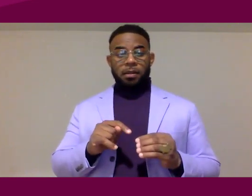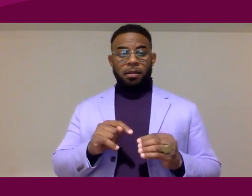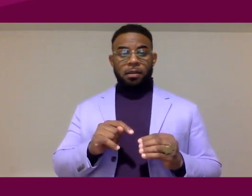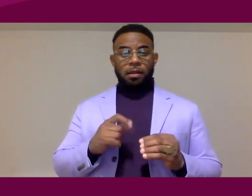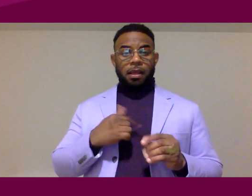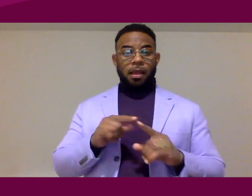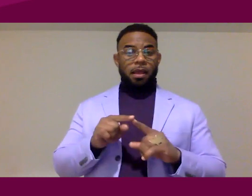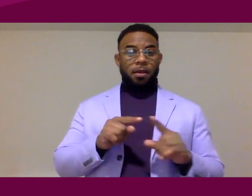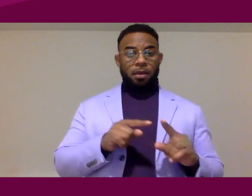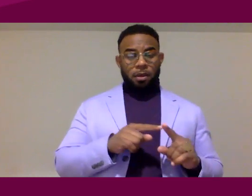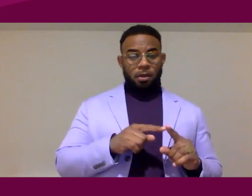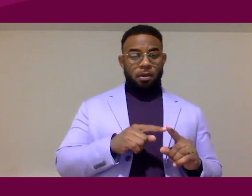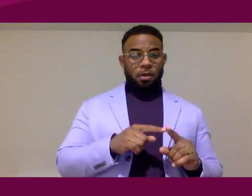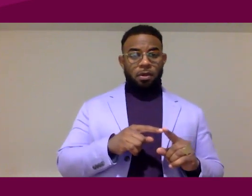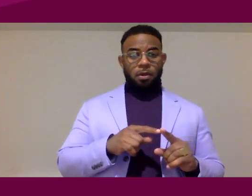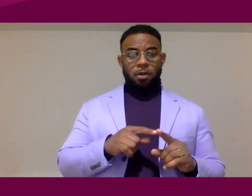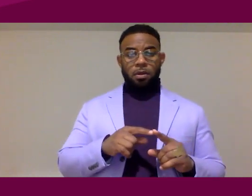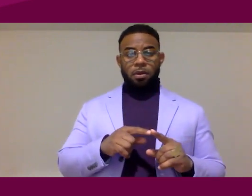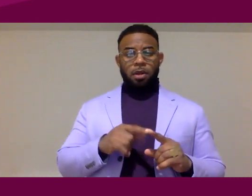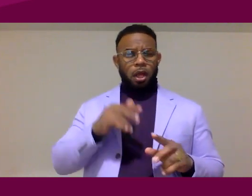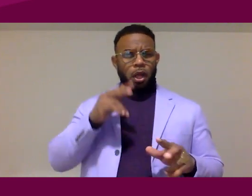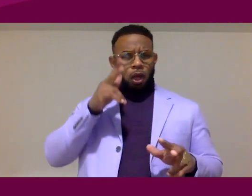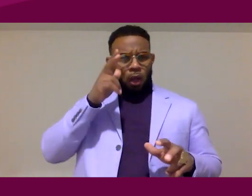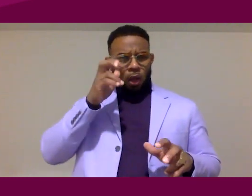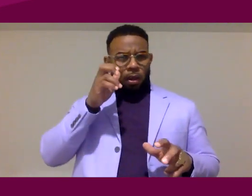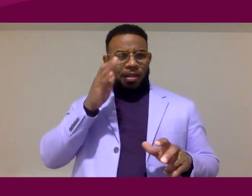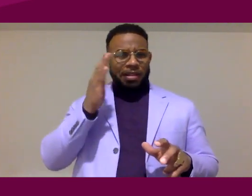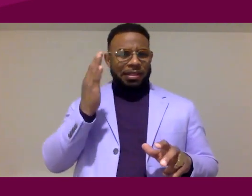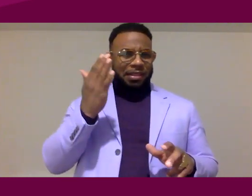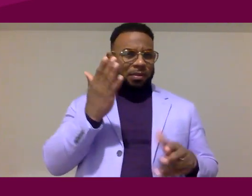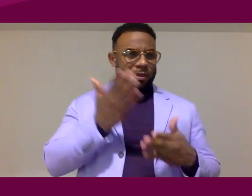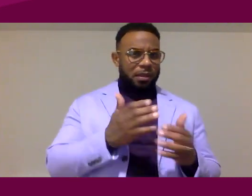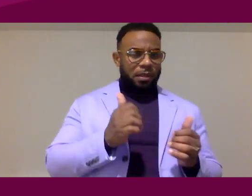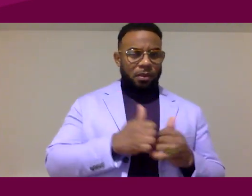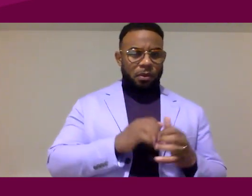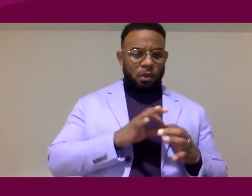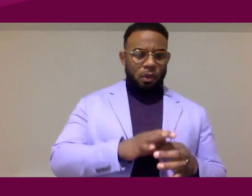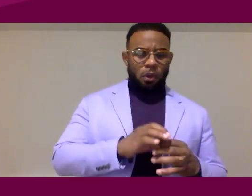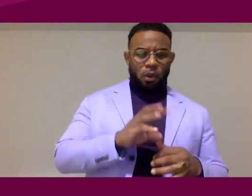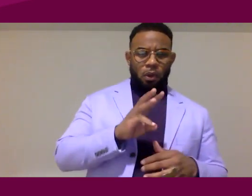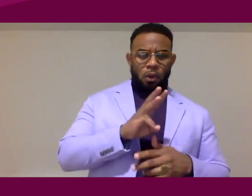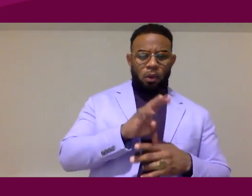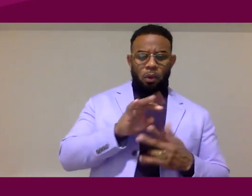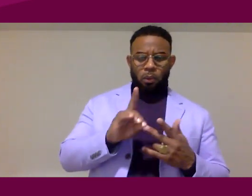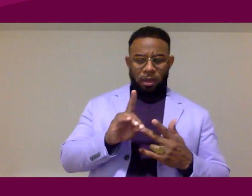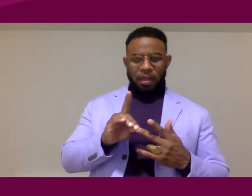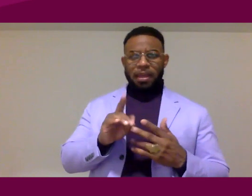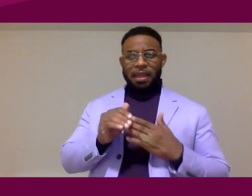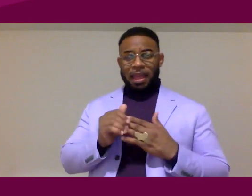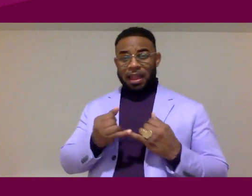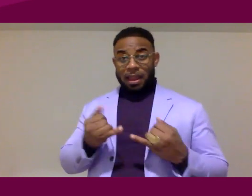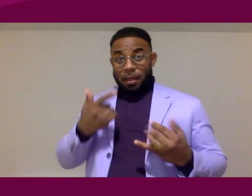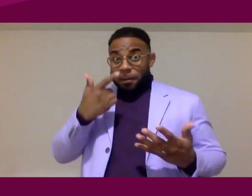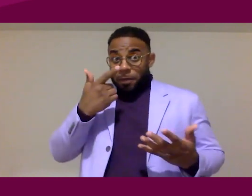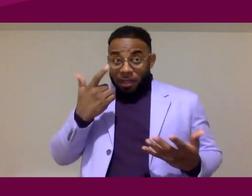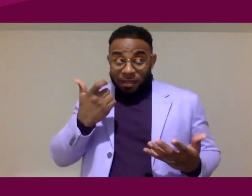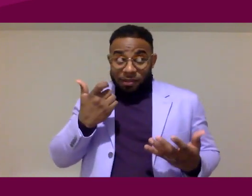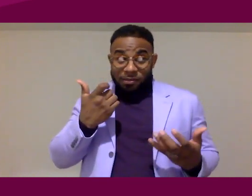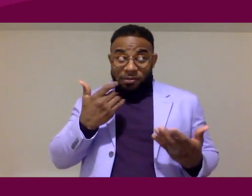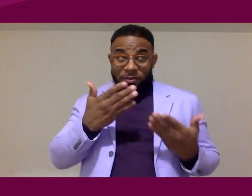I've also heard similar things with regards to WCAG guidelines because they're so broad,